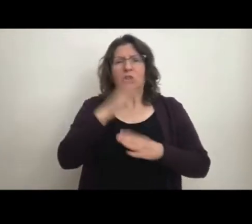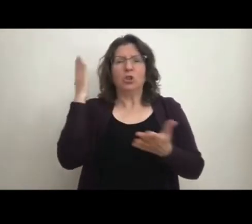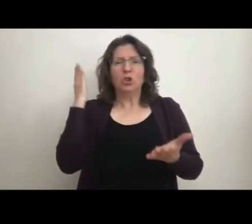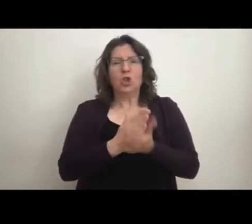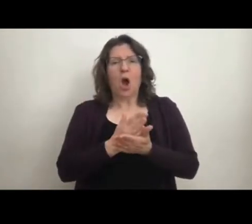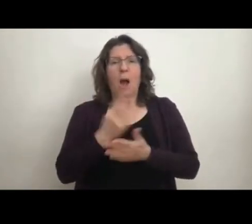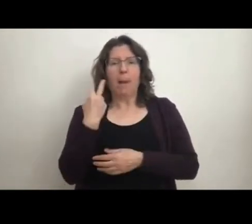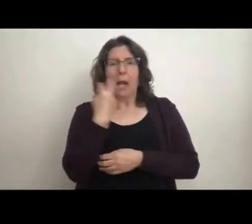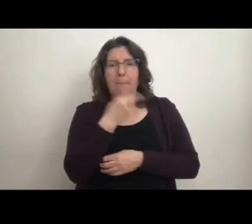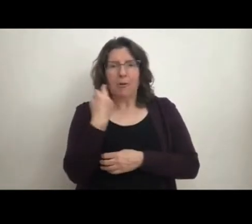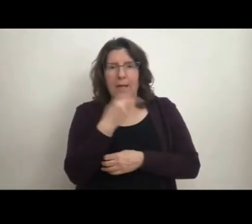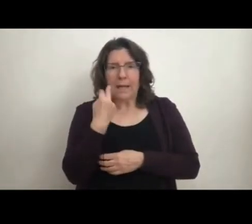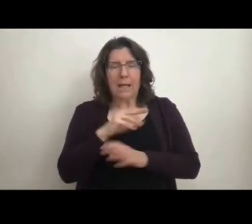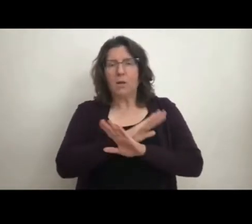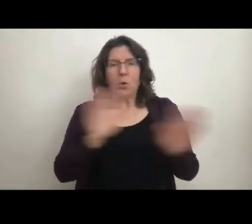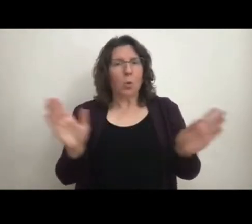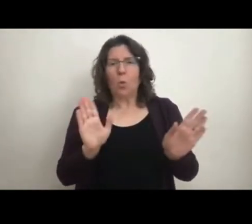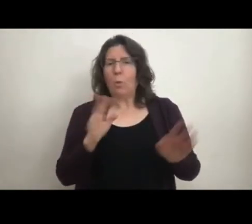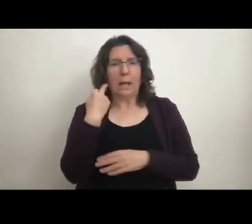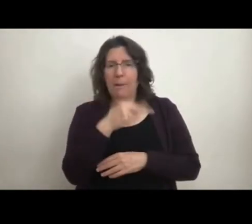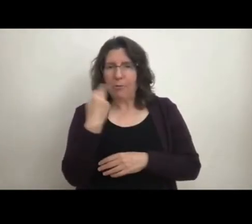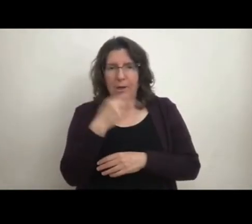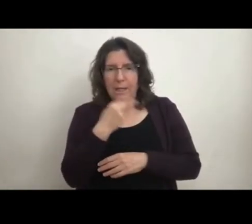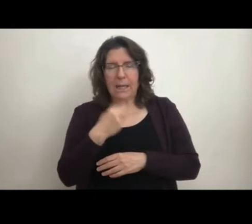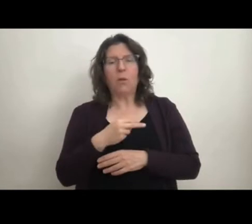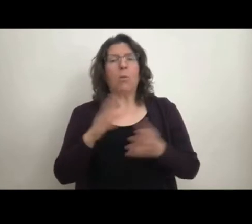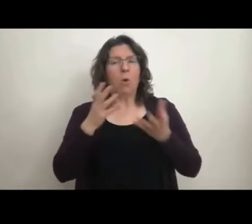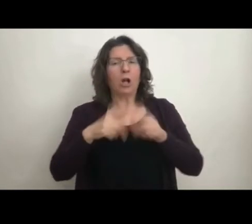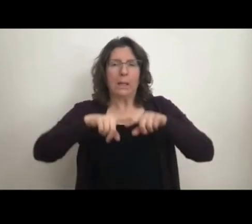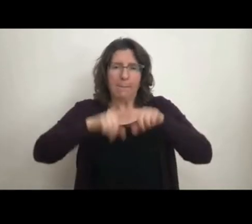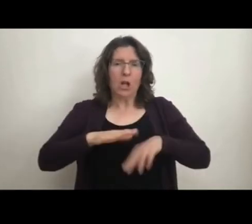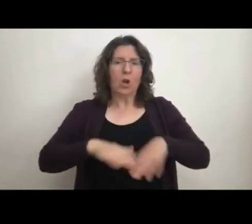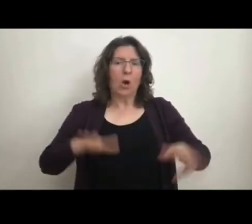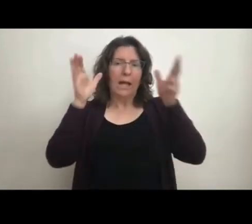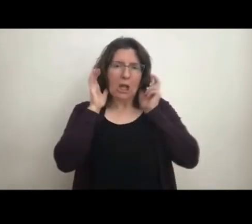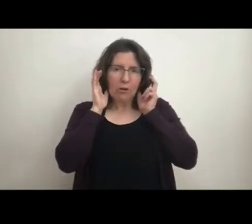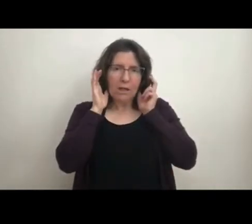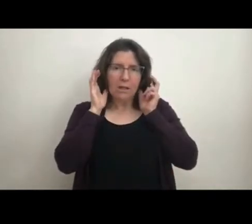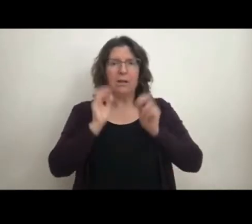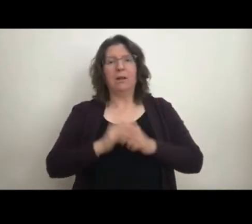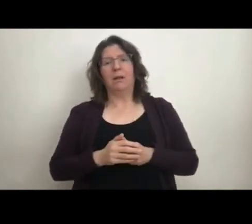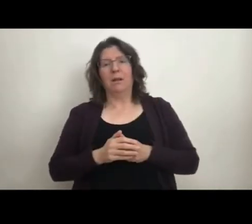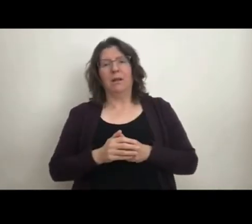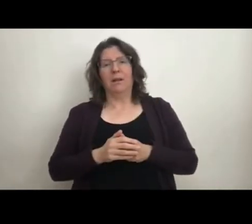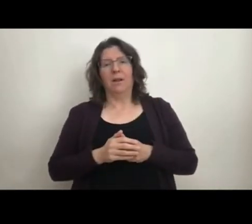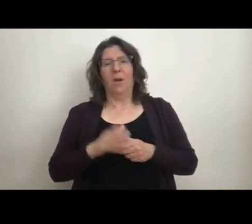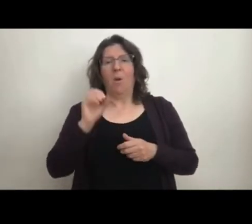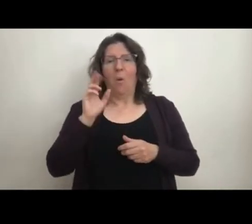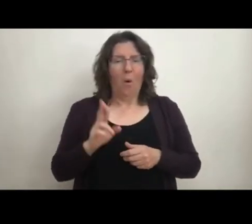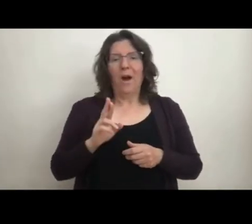Many students would recount stories of conflicts with their audiologists or parents who insist that